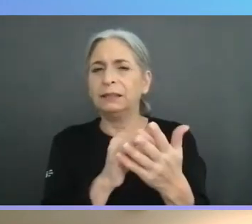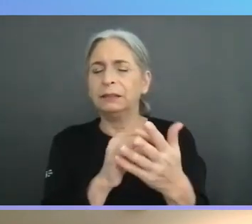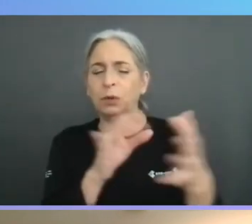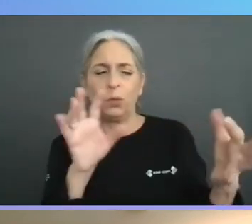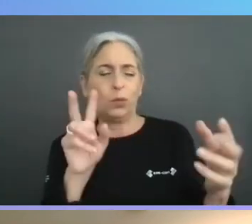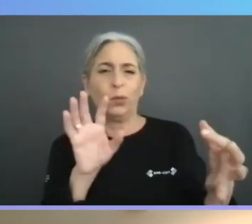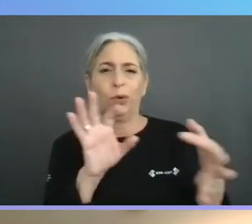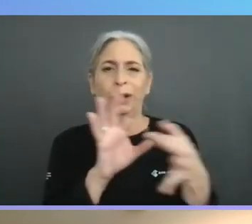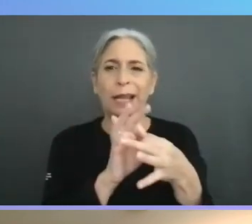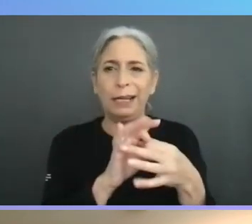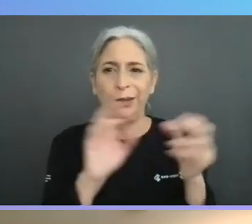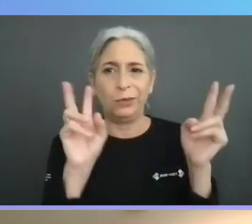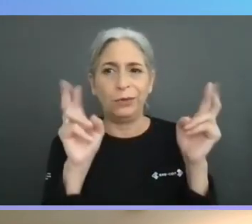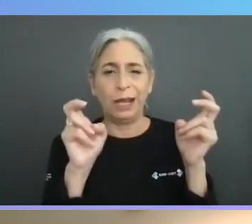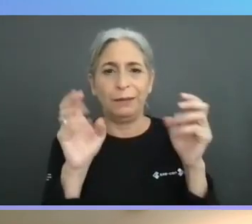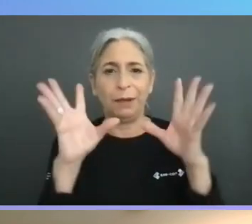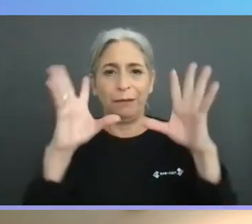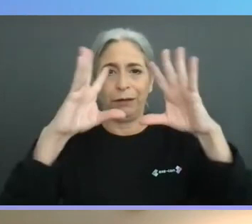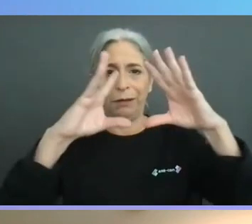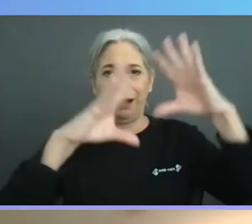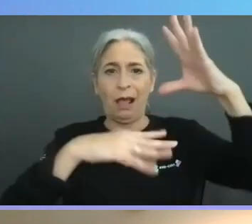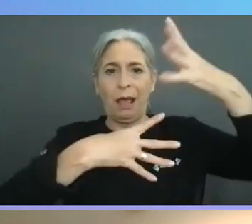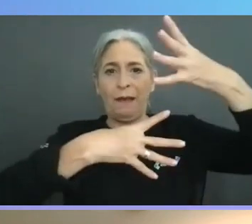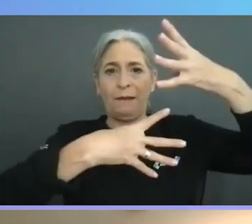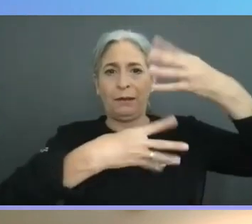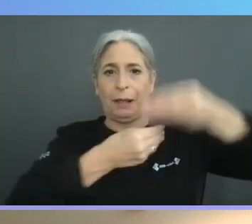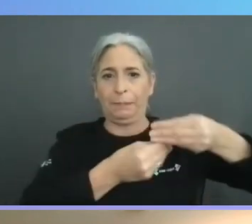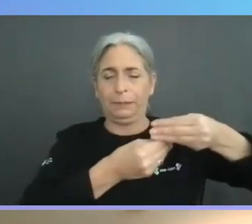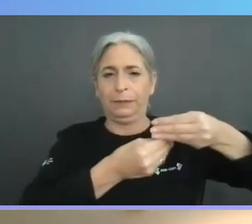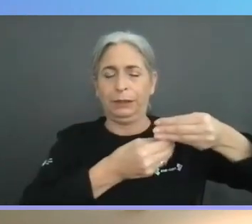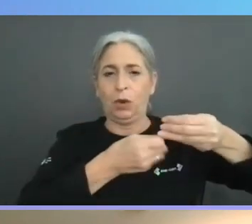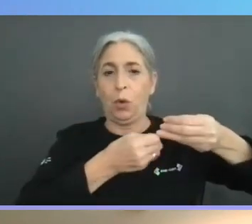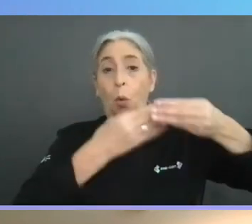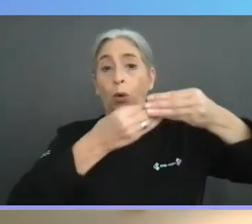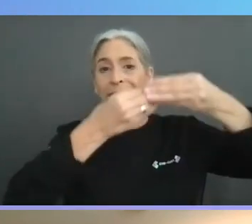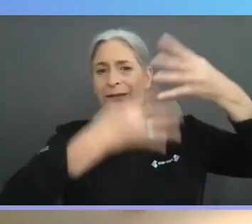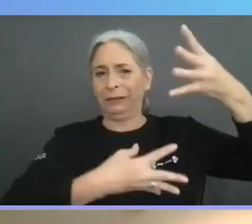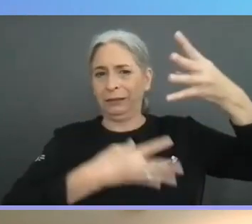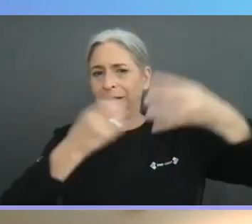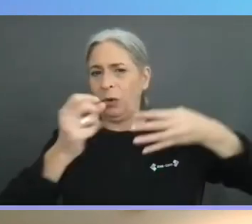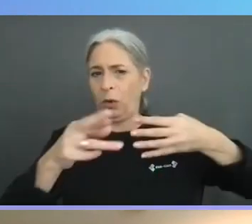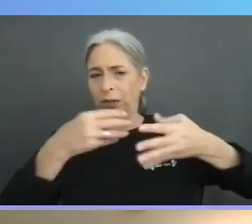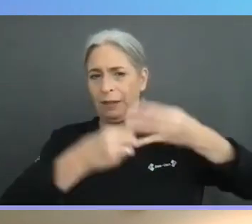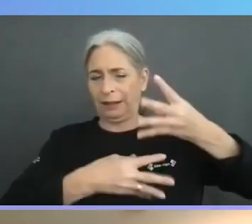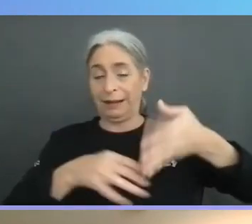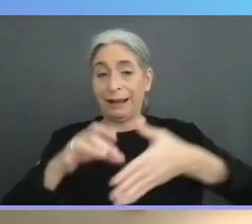item is collapsed or selected, uh, context info is often found